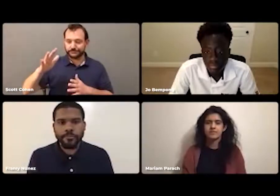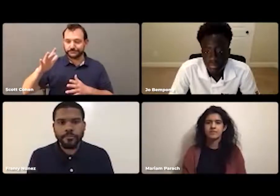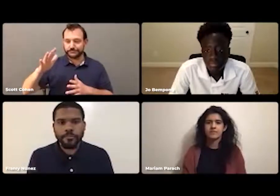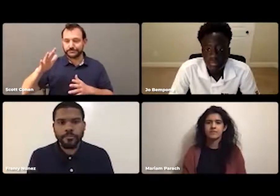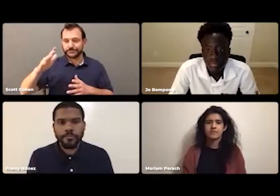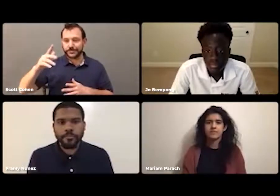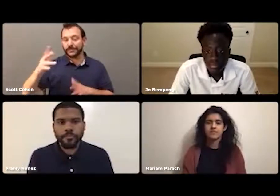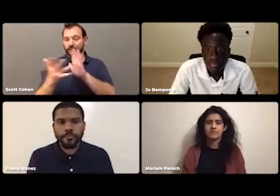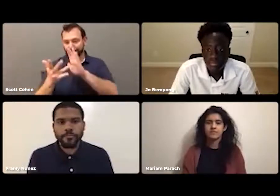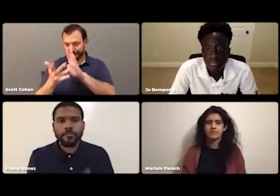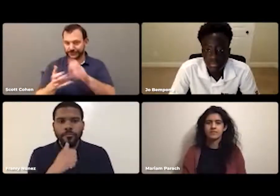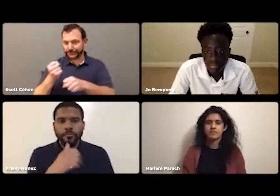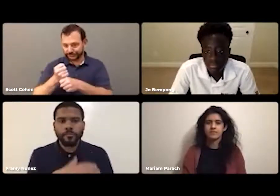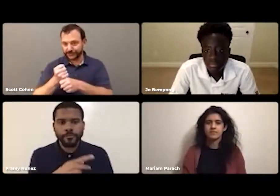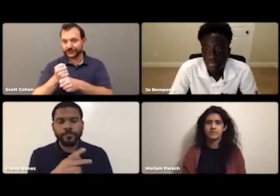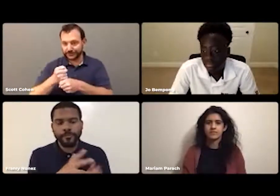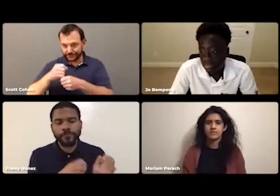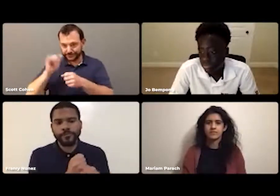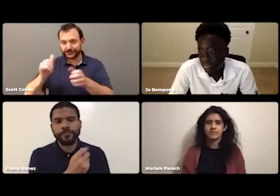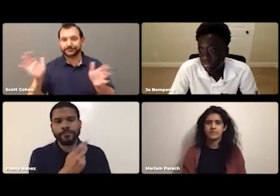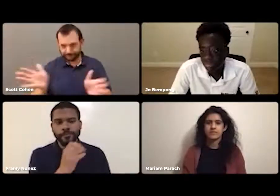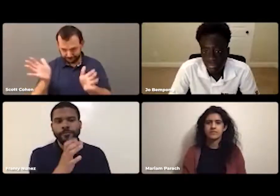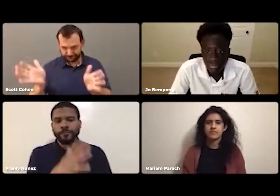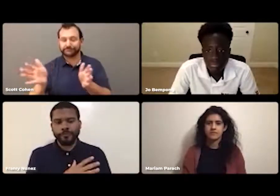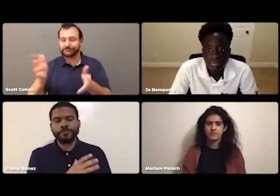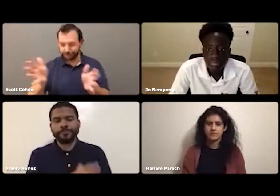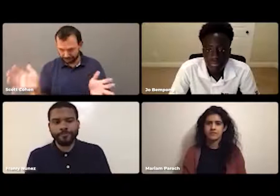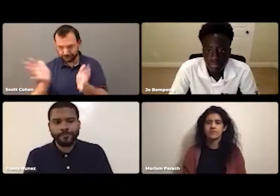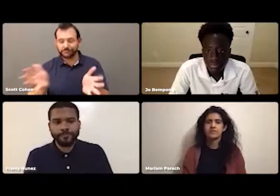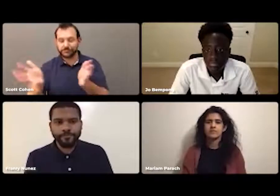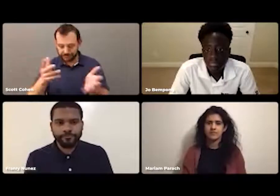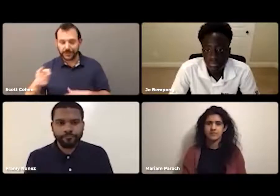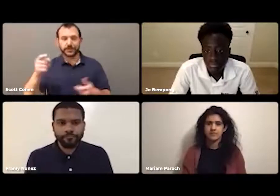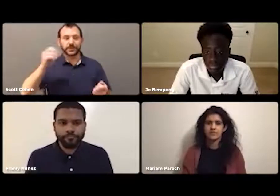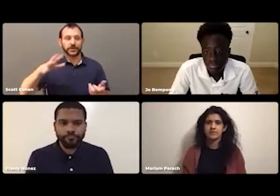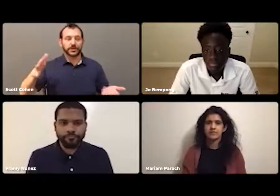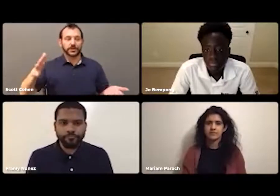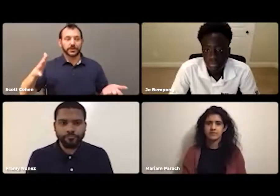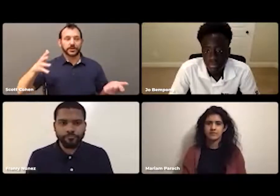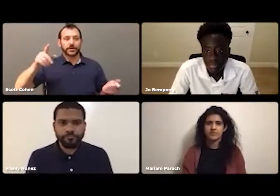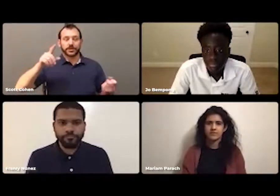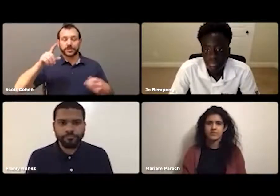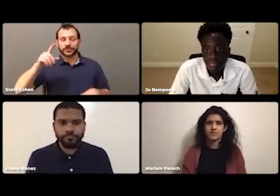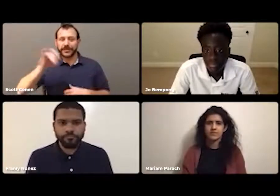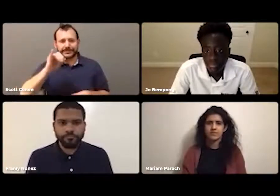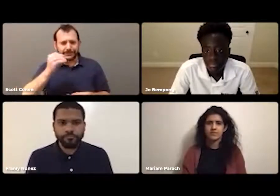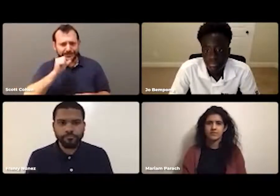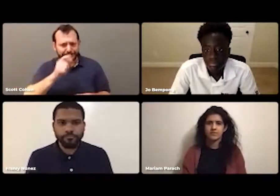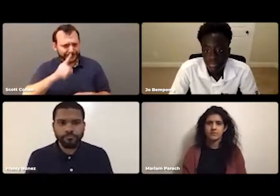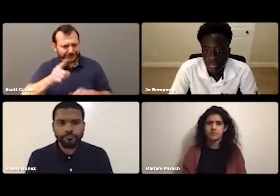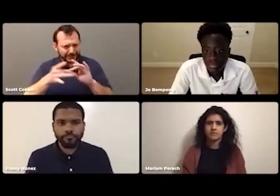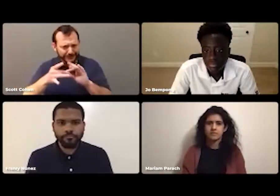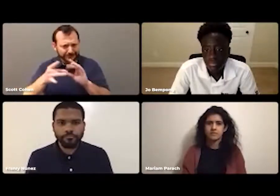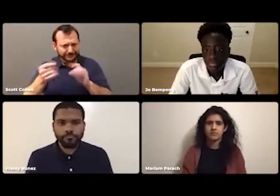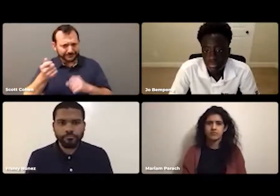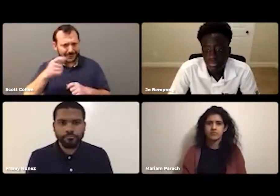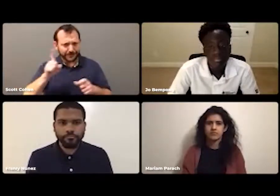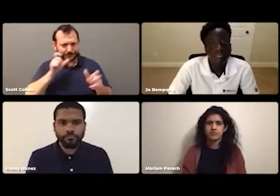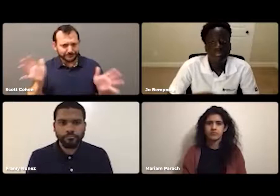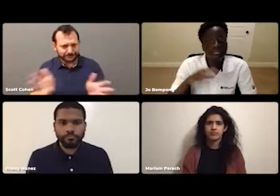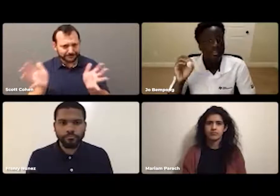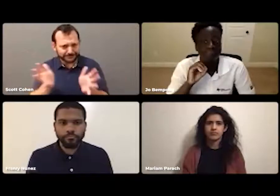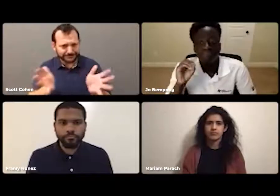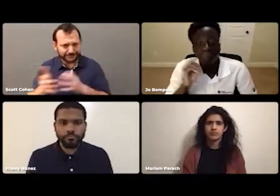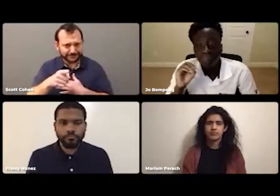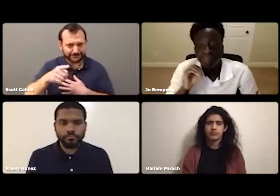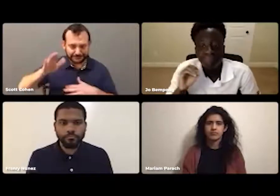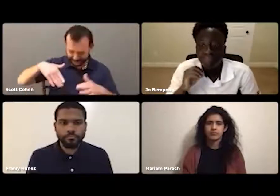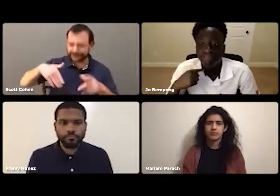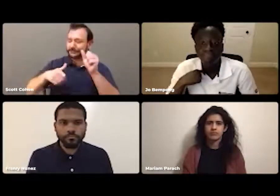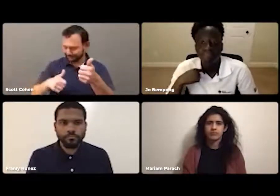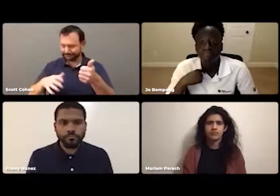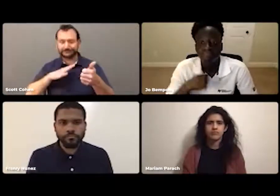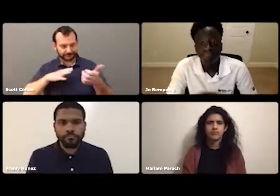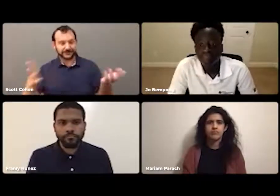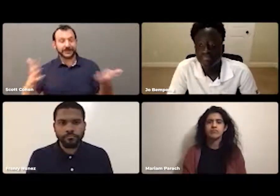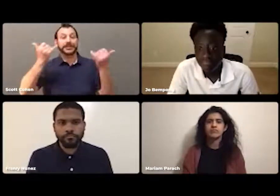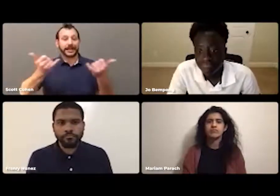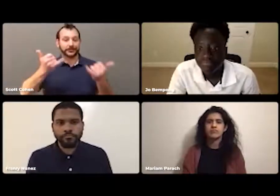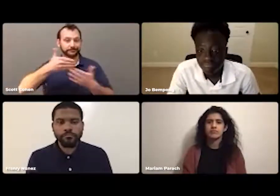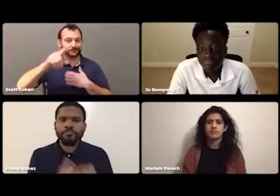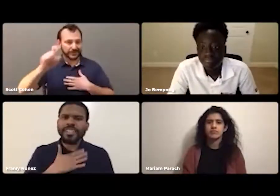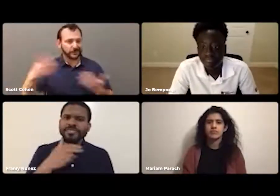Franly, you talked about your teacher encouraging you in your freshman year.